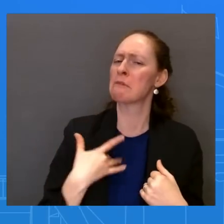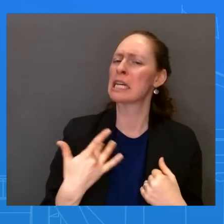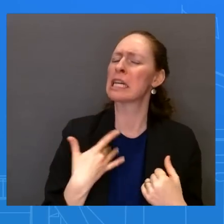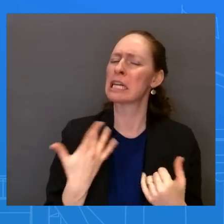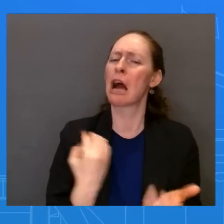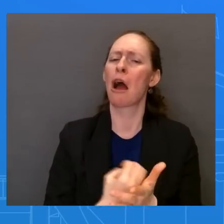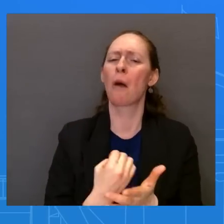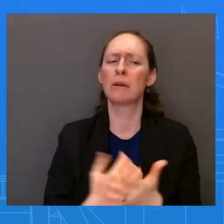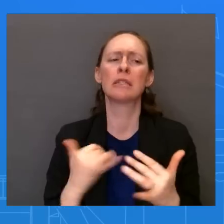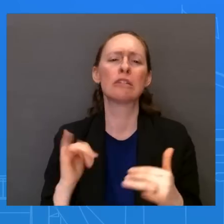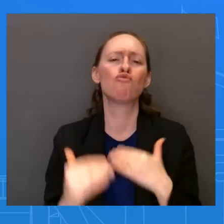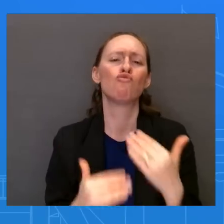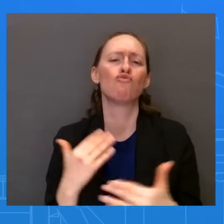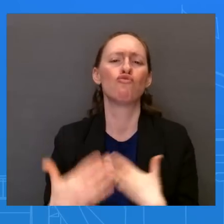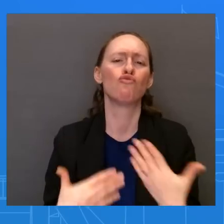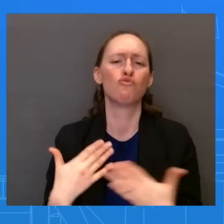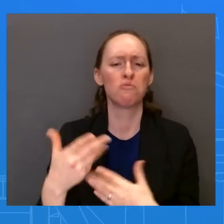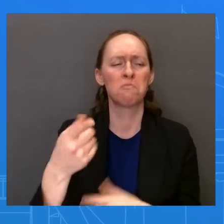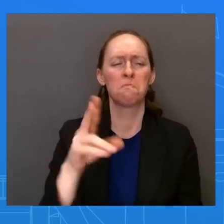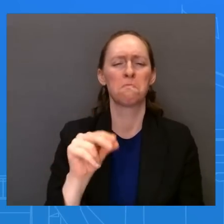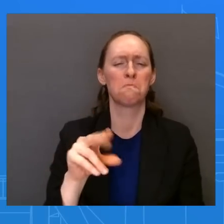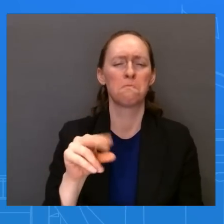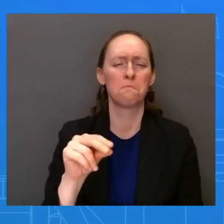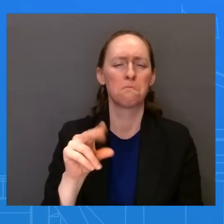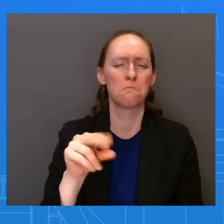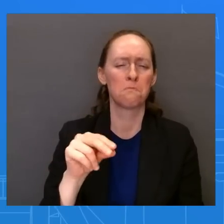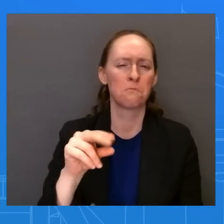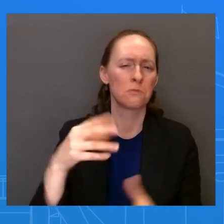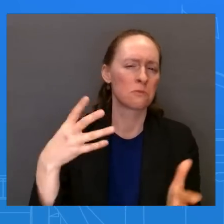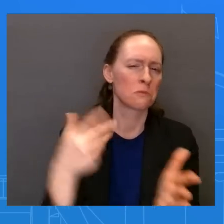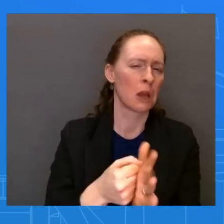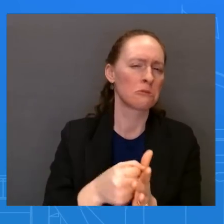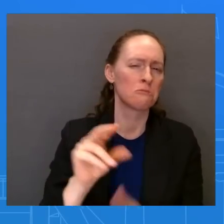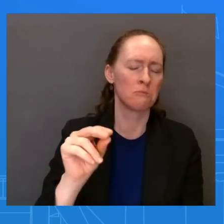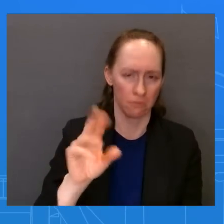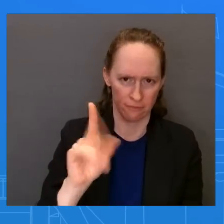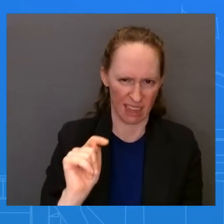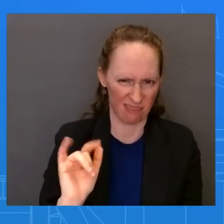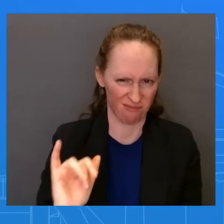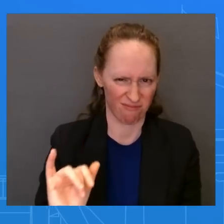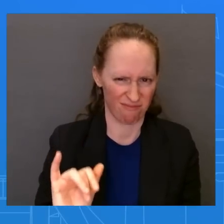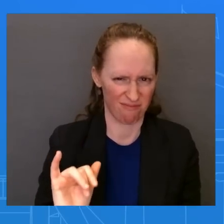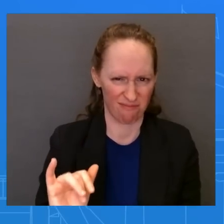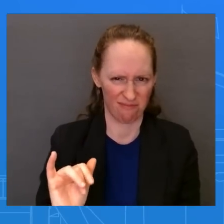But as we talk about mass layoffs and as the White House continues to point to the strong economy